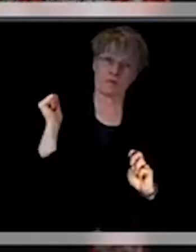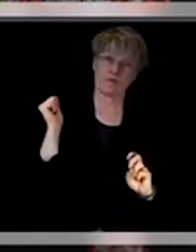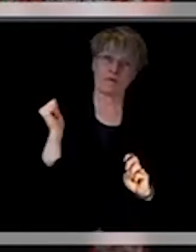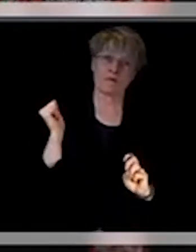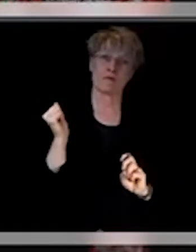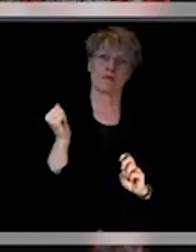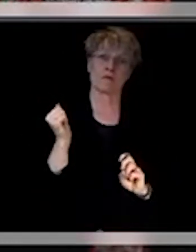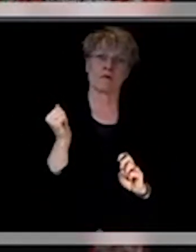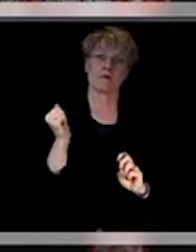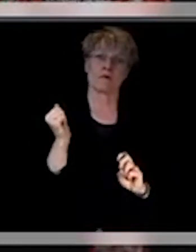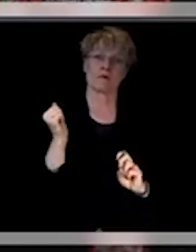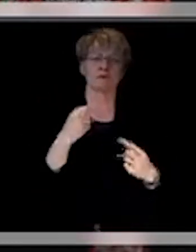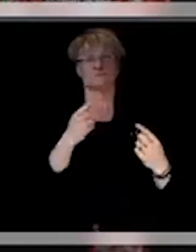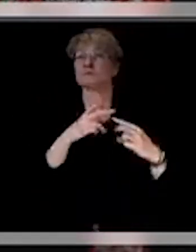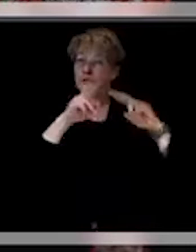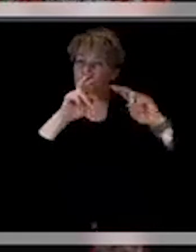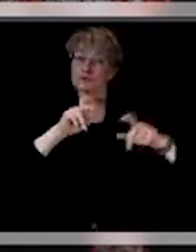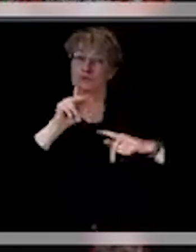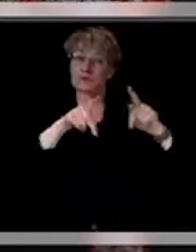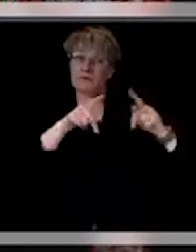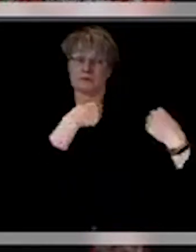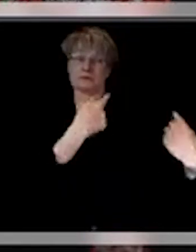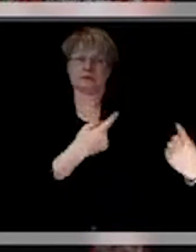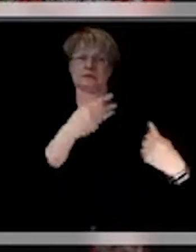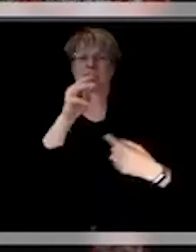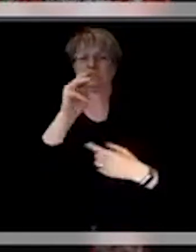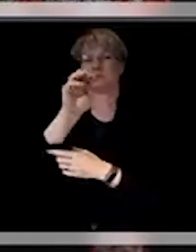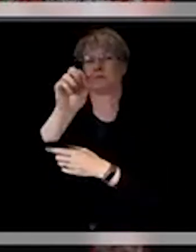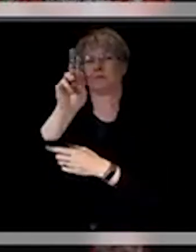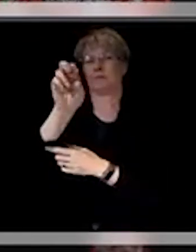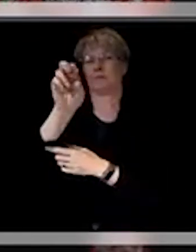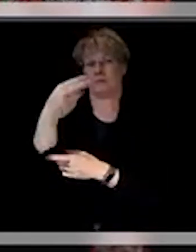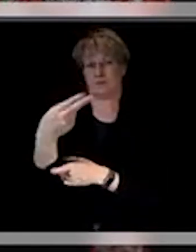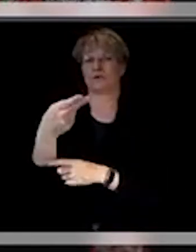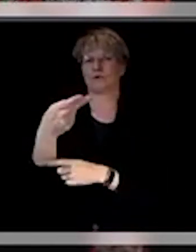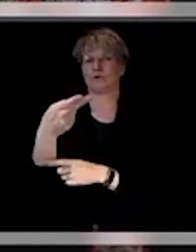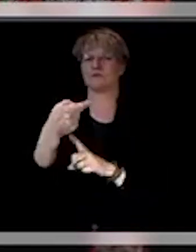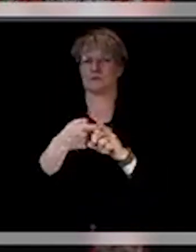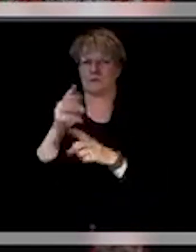but then, I think it was about three weeks ago, we have been testing all of our employees.